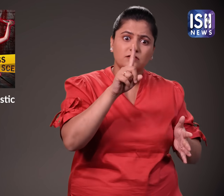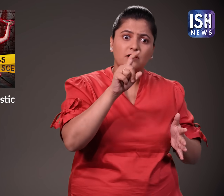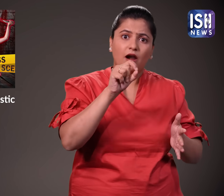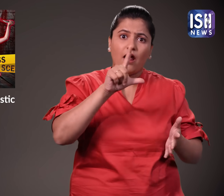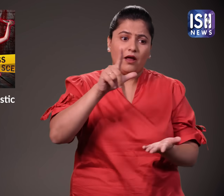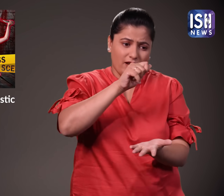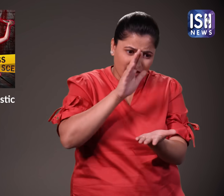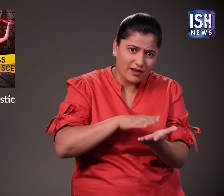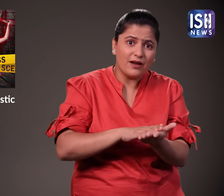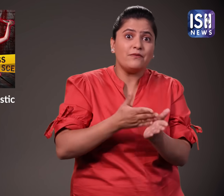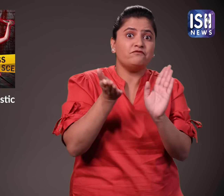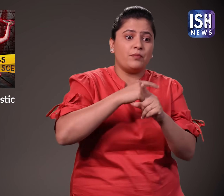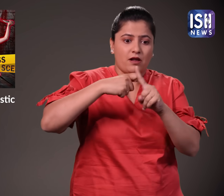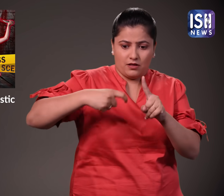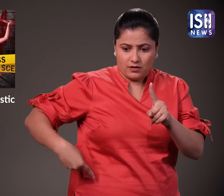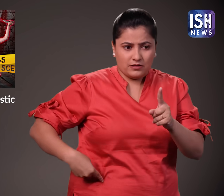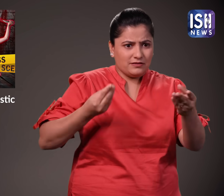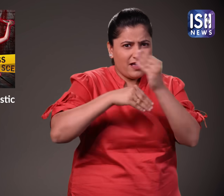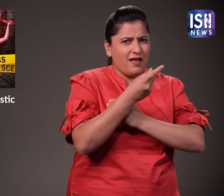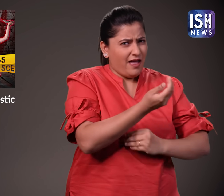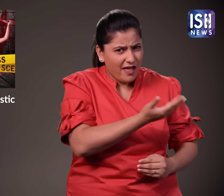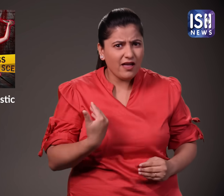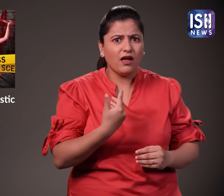She demanded ₹10 lakh by forcing him to sell his kidney.